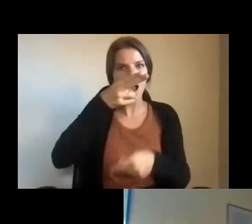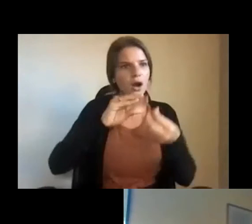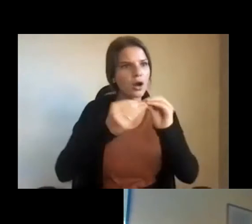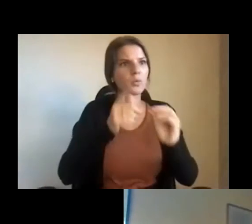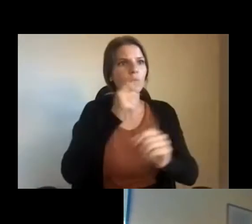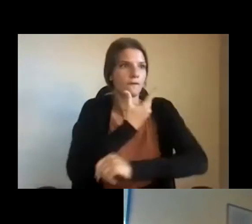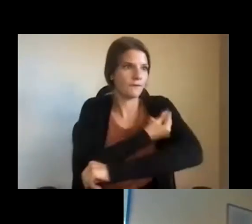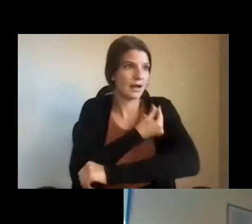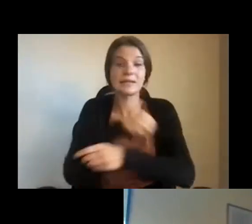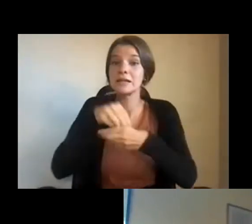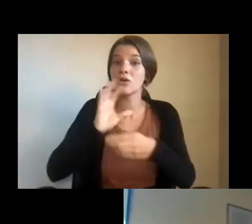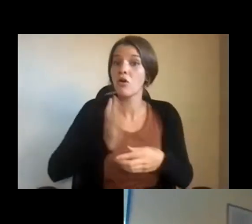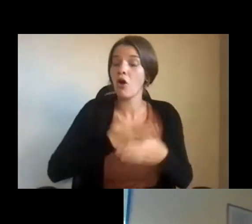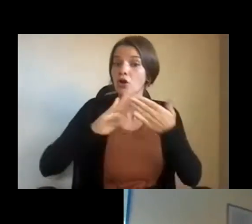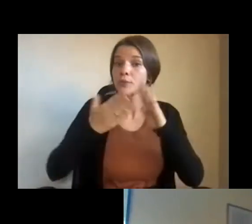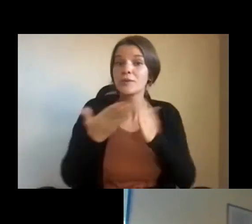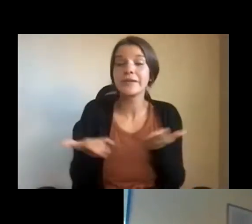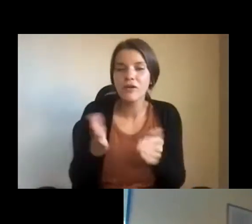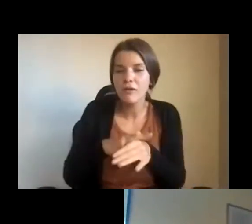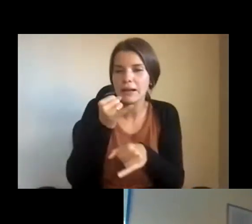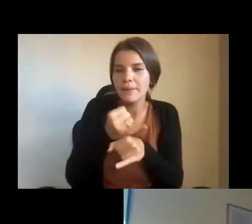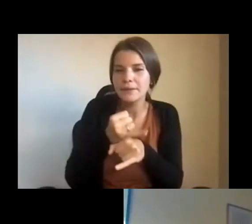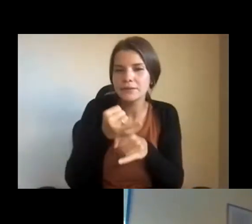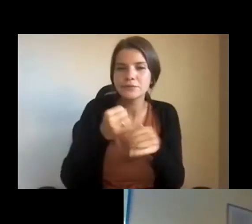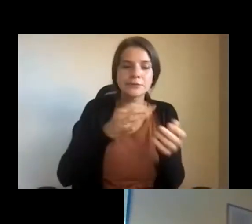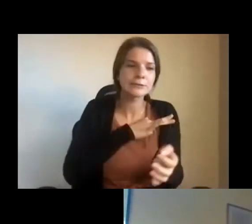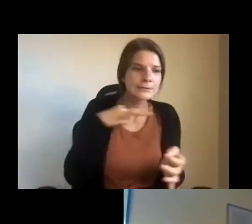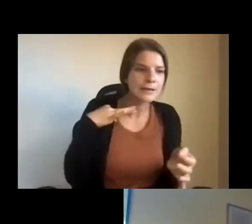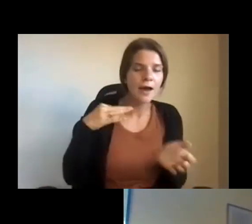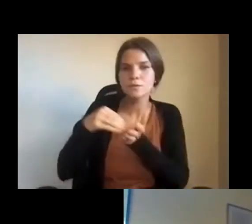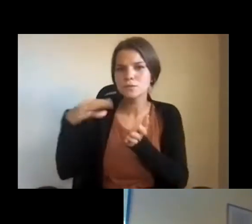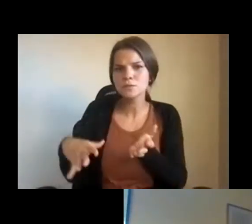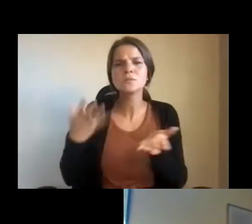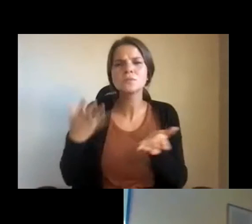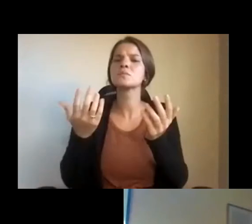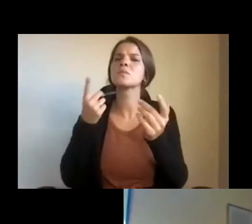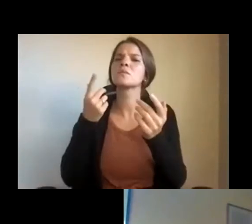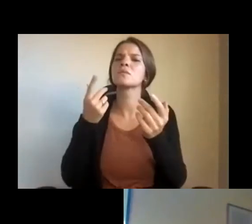in our community on campus "what does this mean for masking and social distancing?". I'll